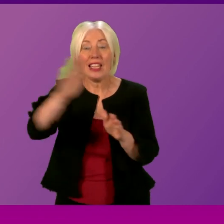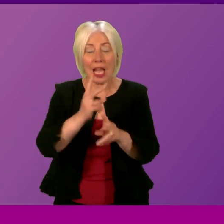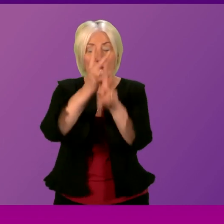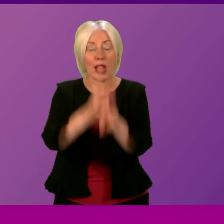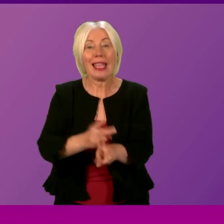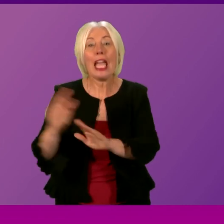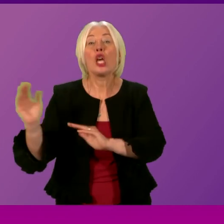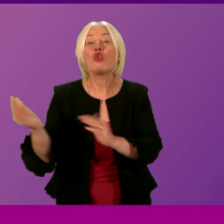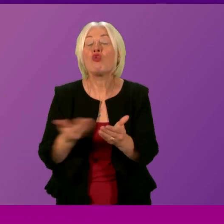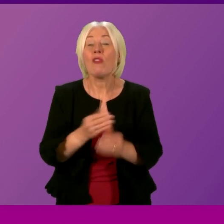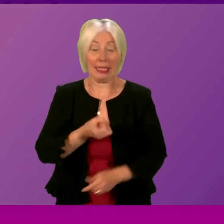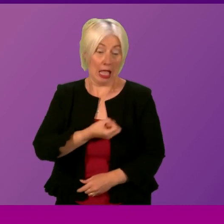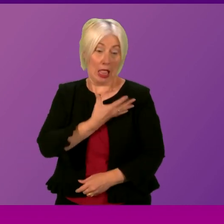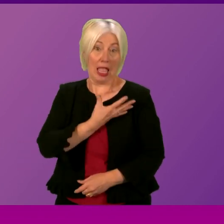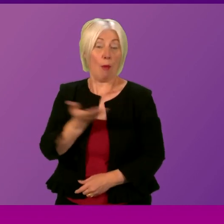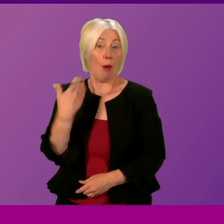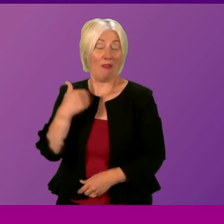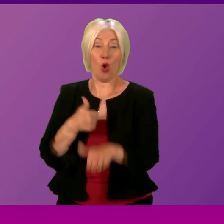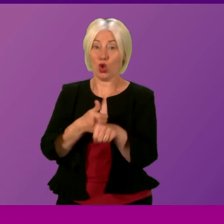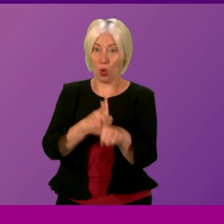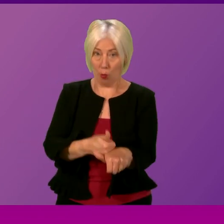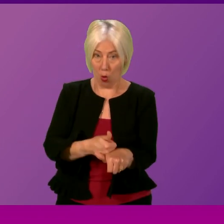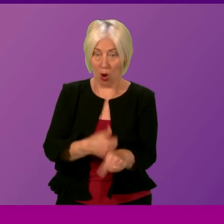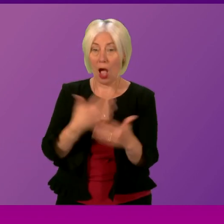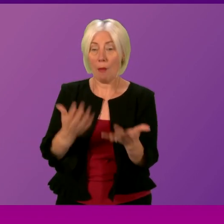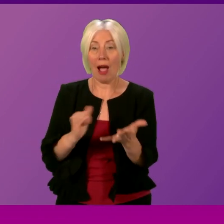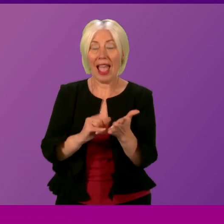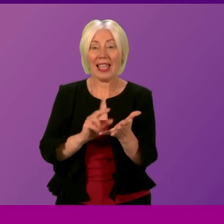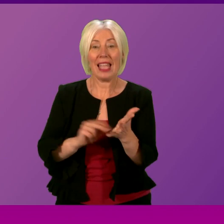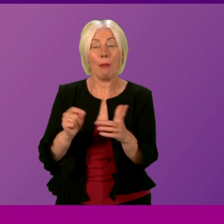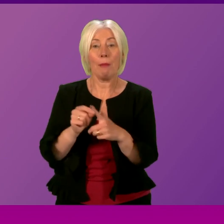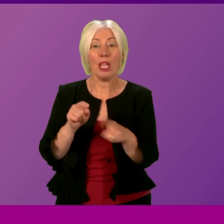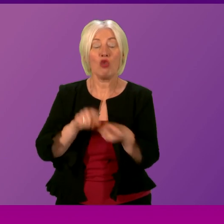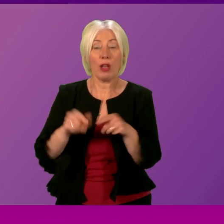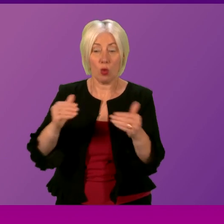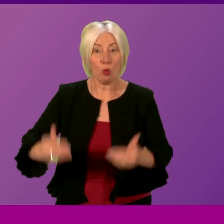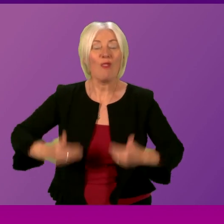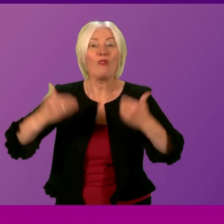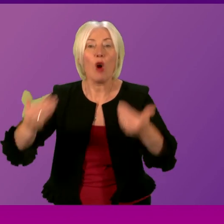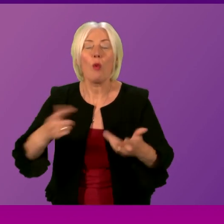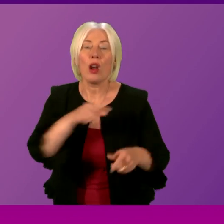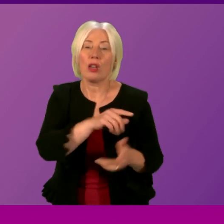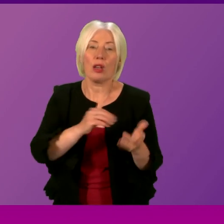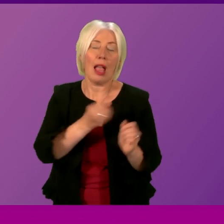Labour used to support but then opposed as soon as the SNP tried to take it forward. We will get on